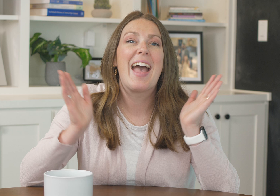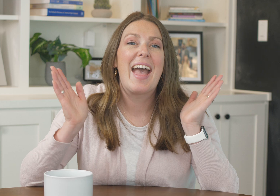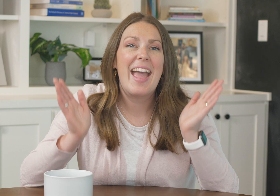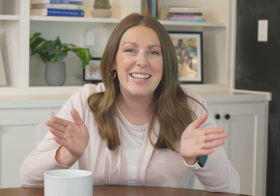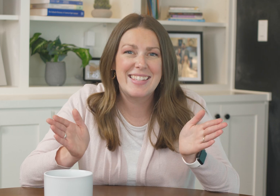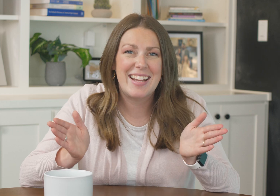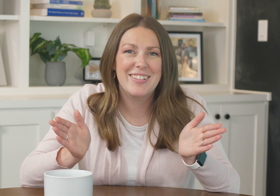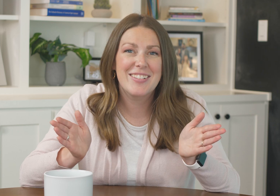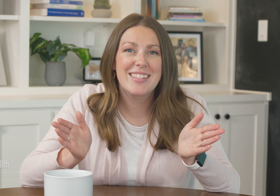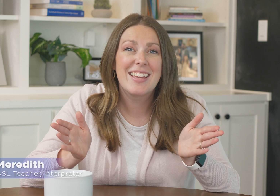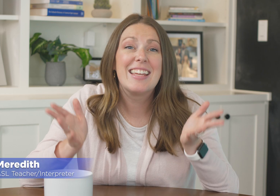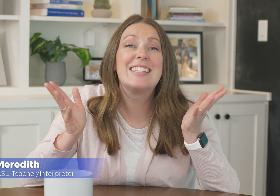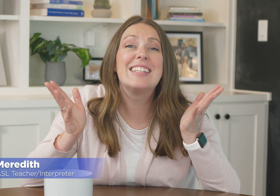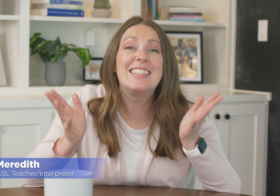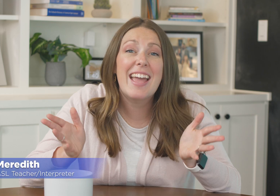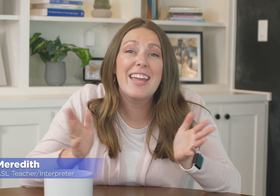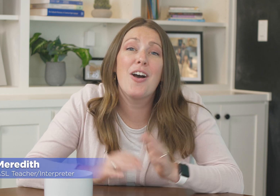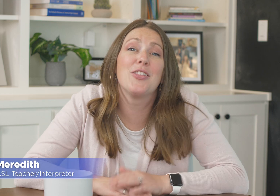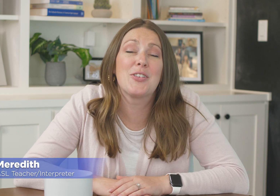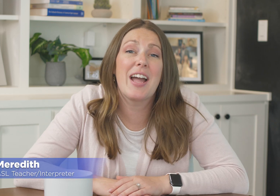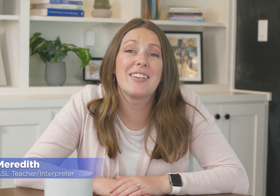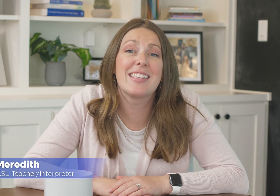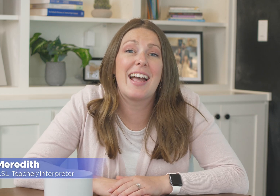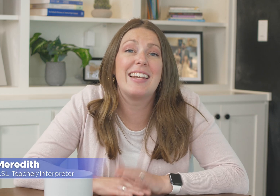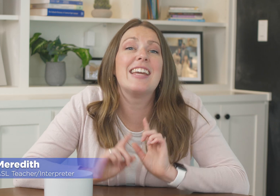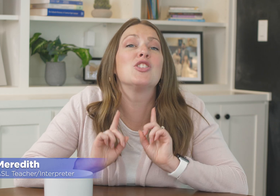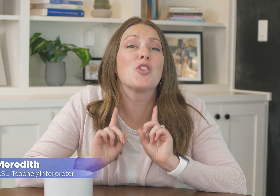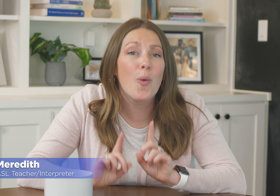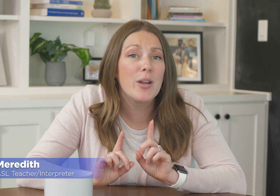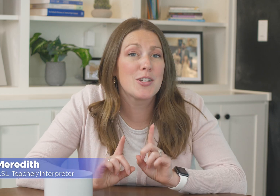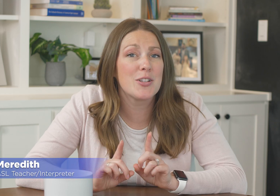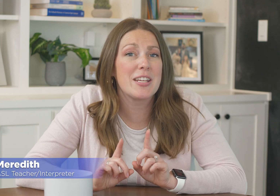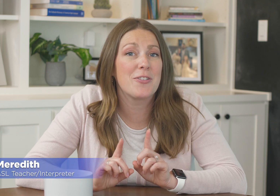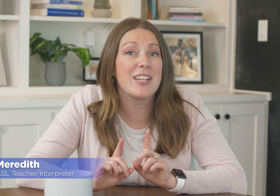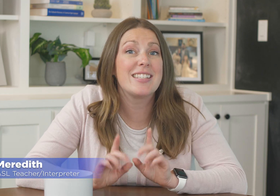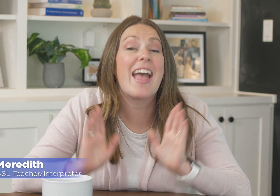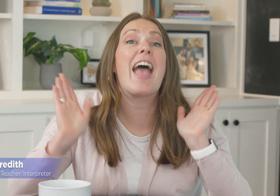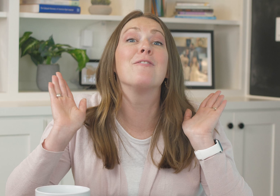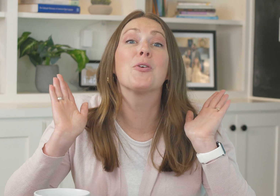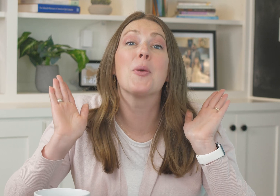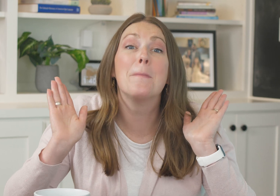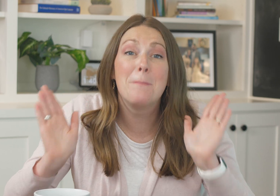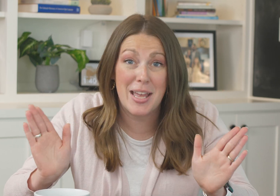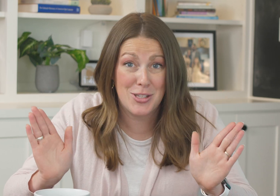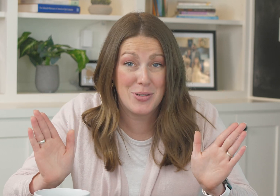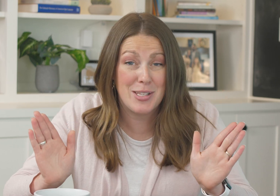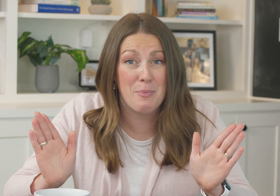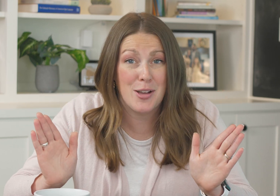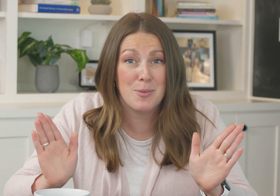Hey Signers! Today on Learn How to Sign. It's going to look different and for the best reason possible.